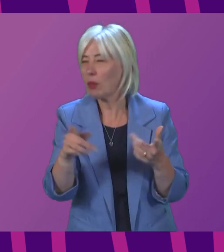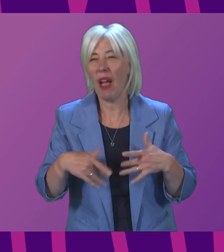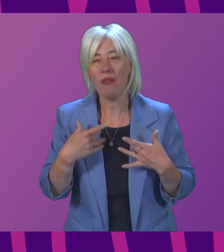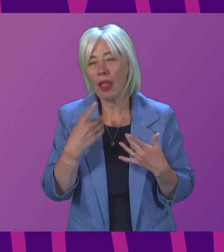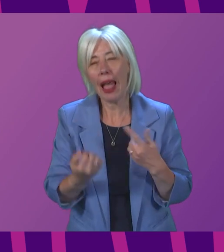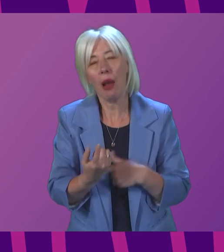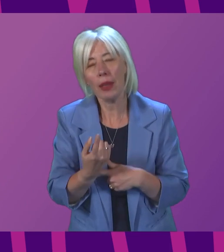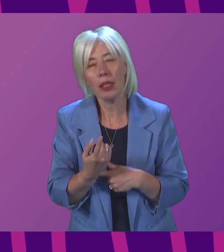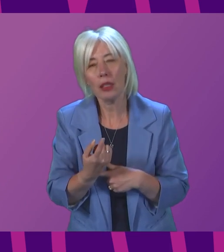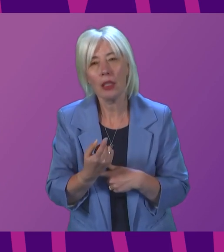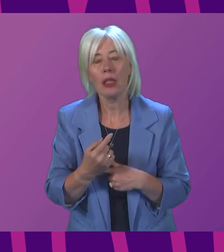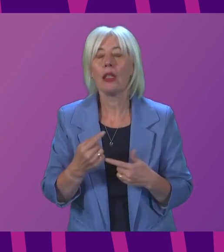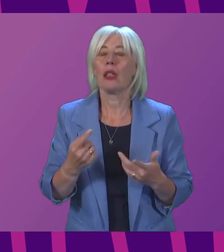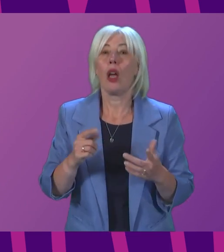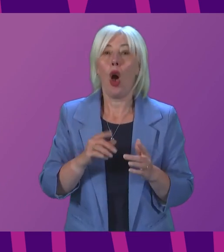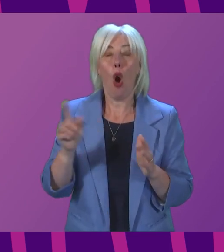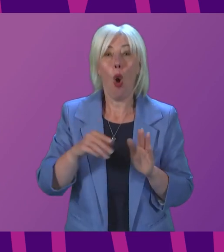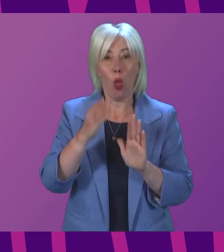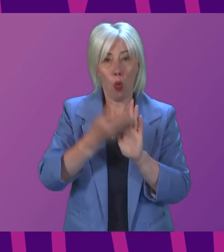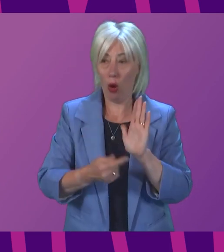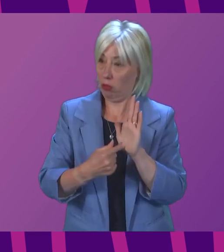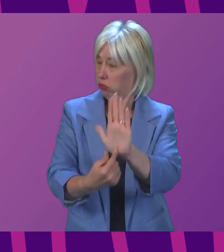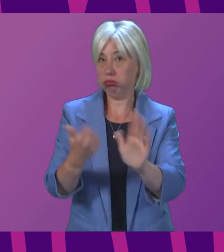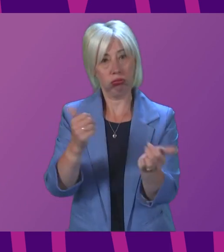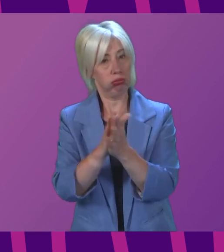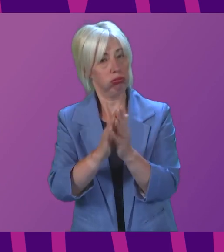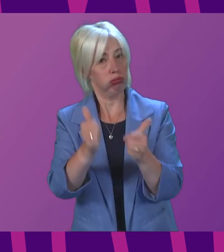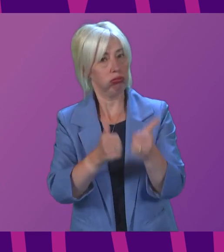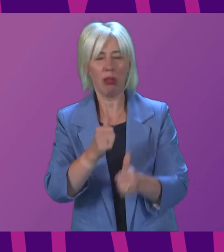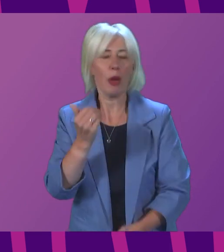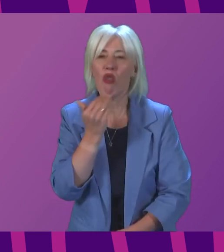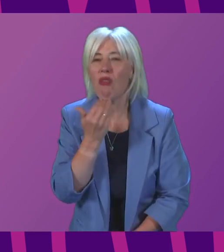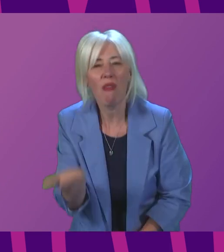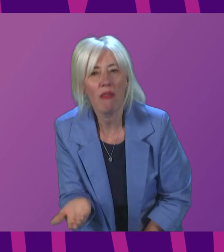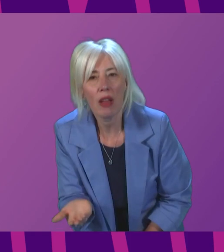All the work that has been outlined is laudable, but the fact is that it is not enough—and it is not just me saying that.